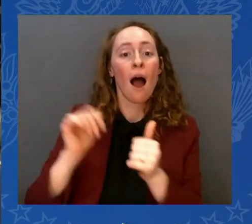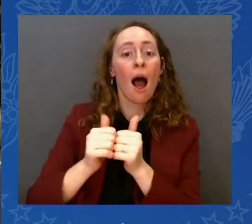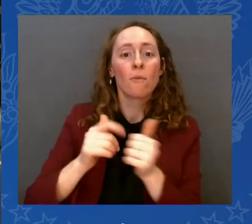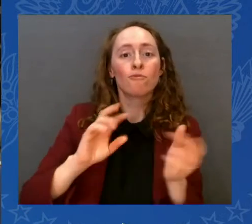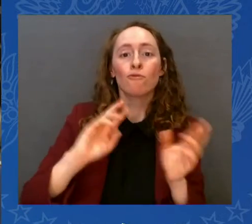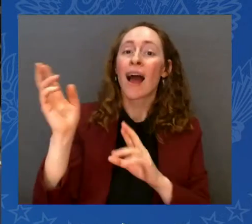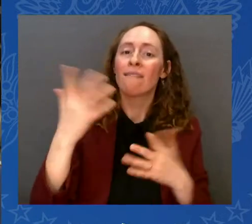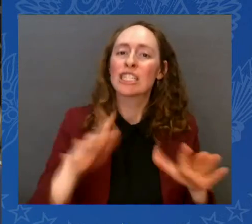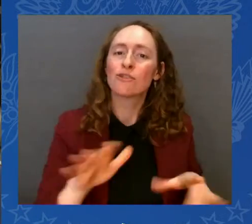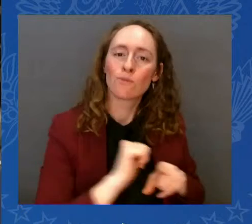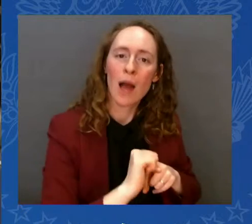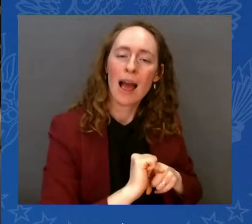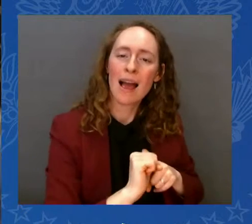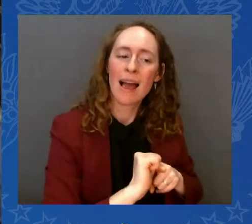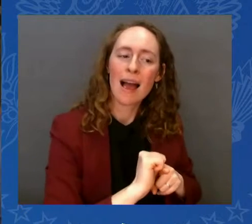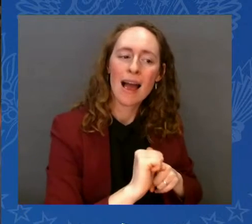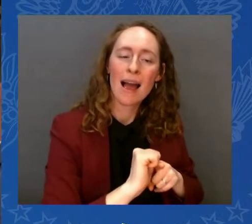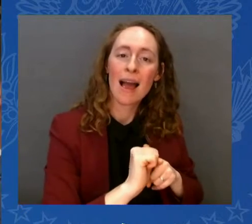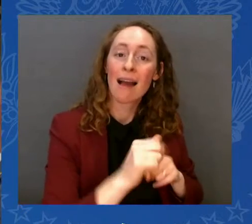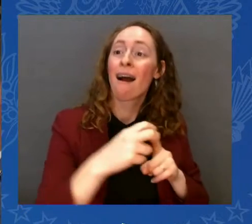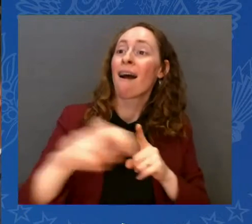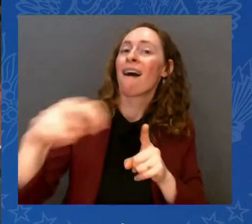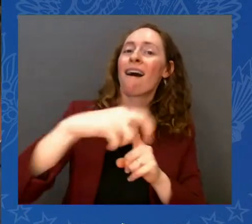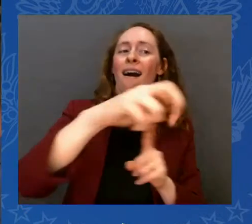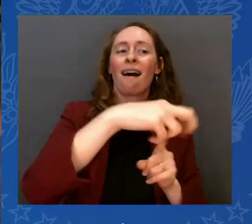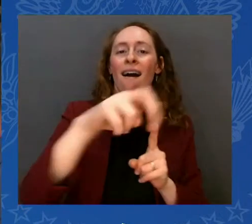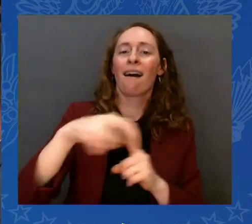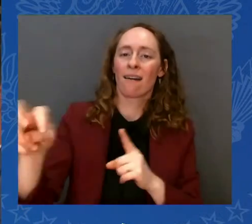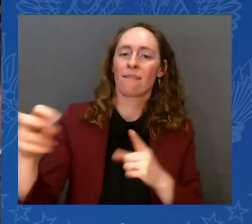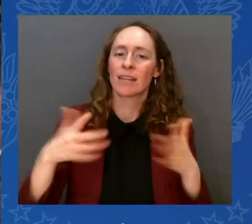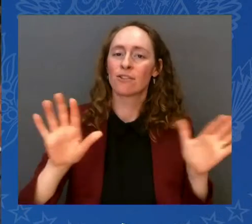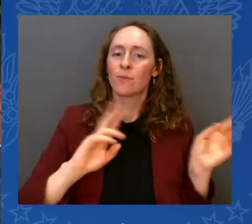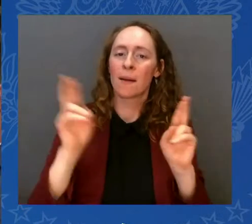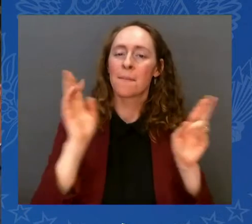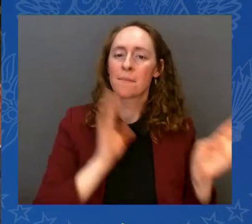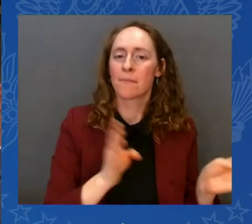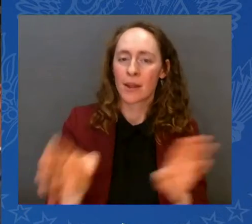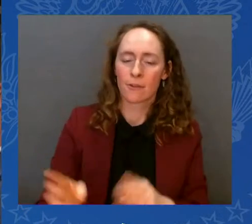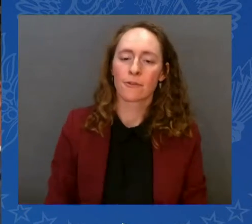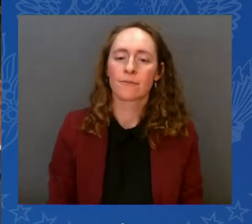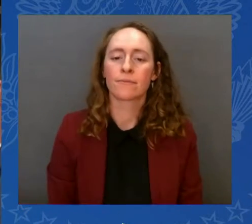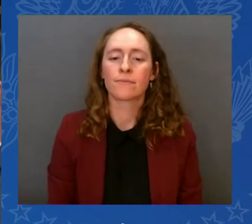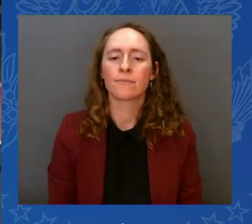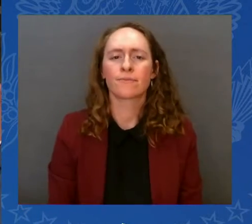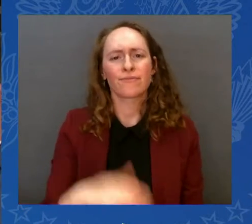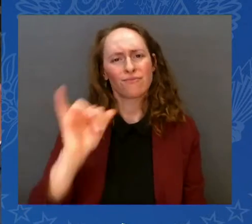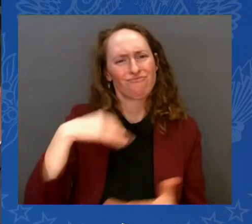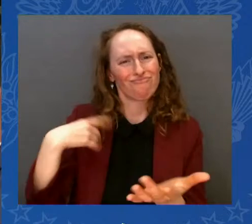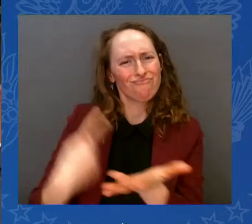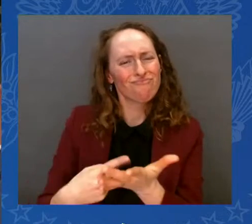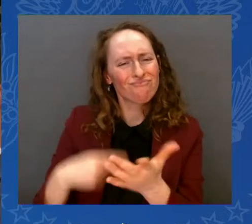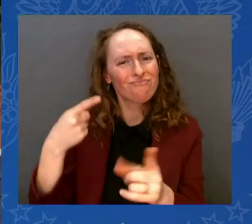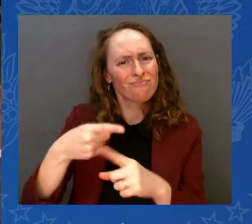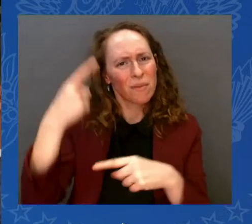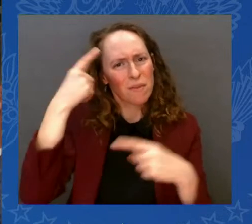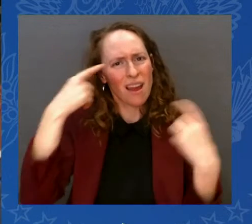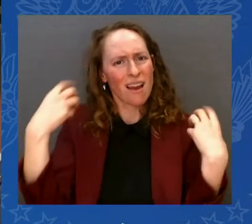is strengthening mental health among our kids, focusing on infant and maternal health as well, as a part of that.